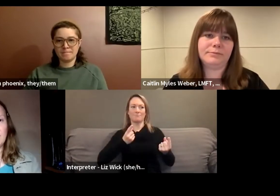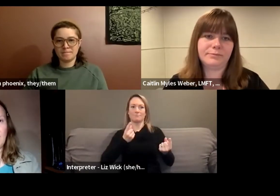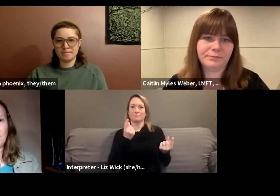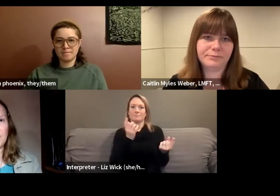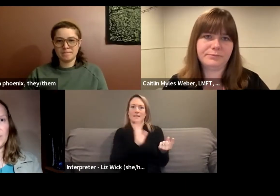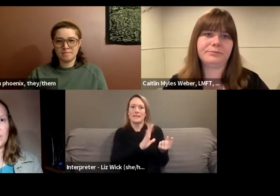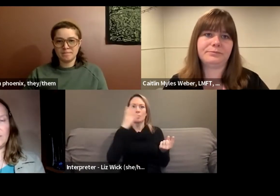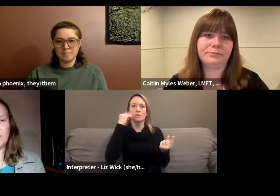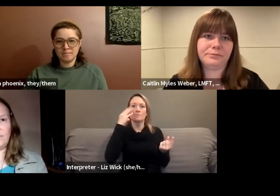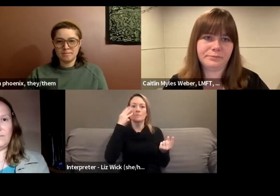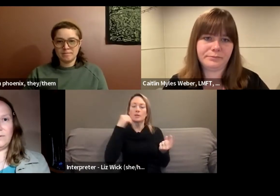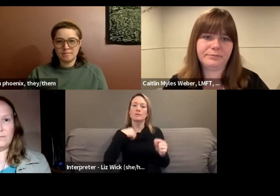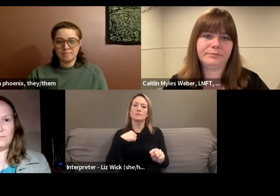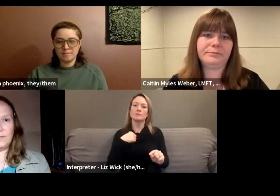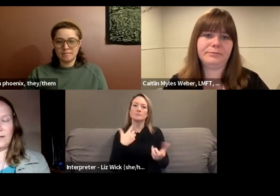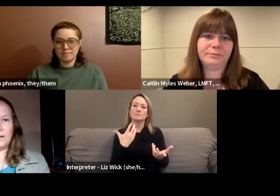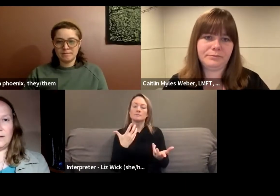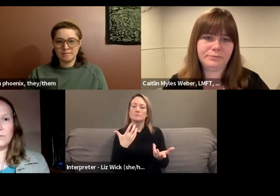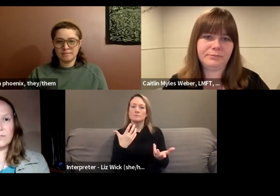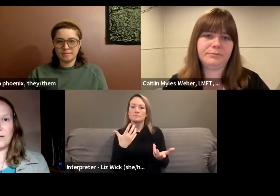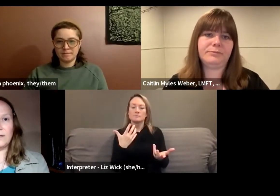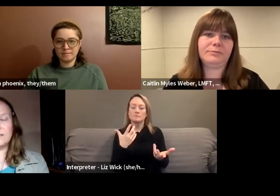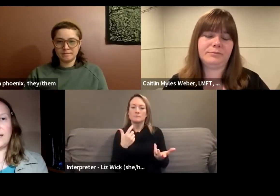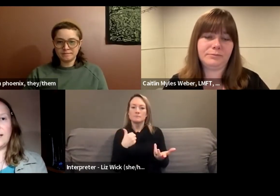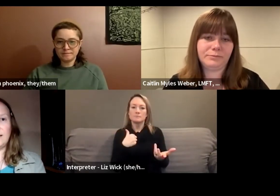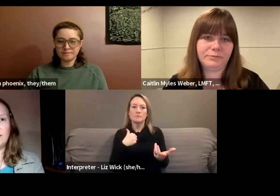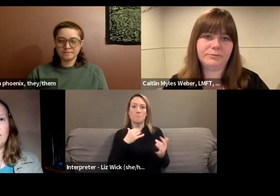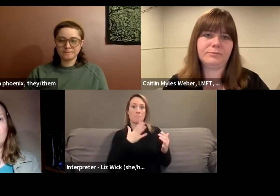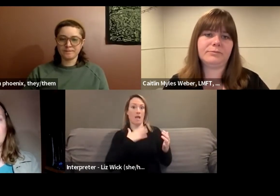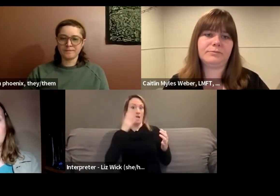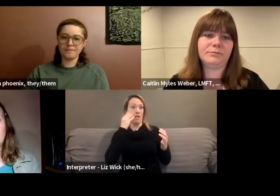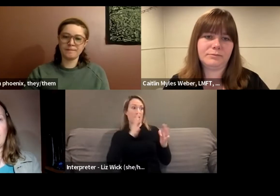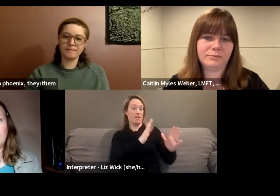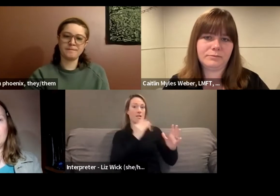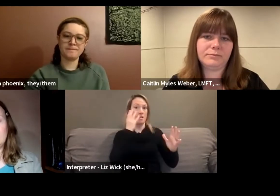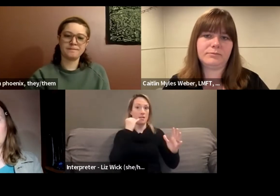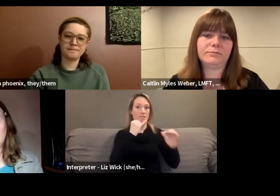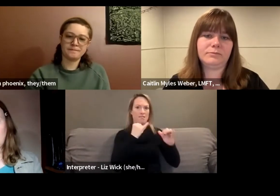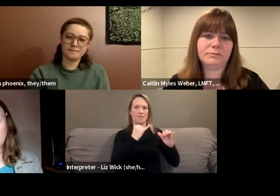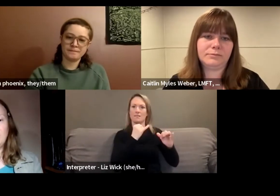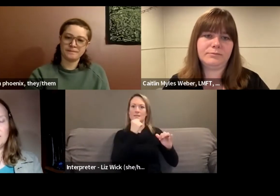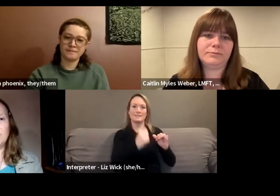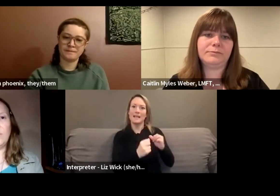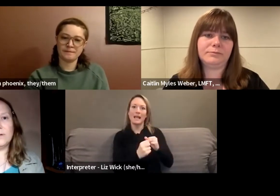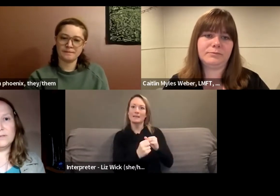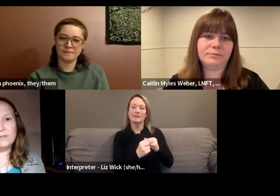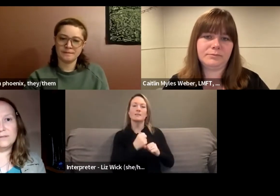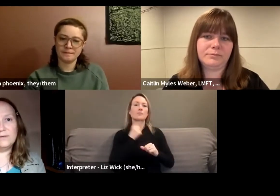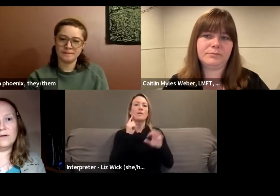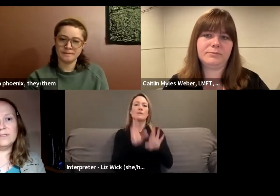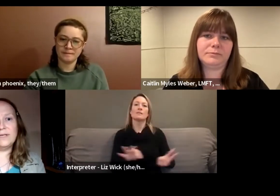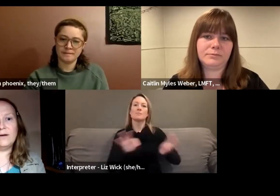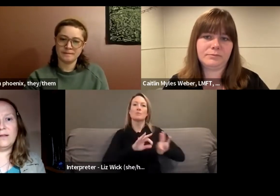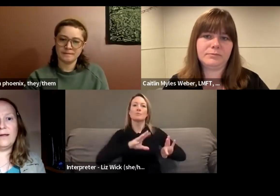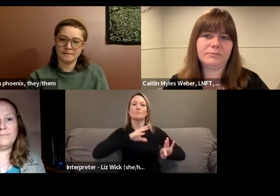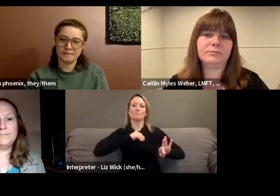to capable of even getting close to understanding that. So I think it's important to understand all that.